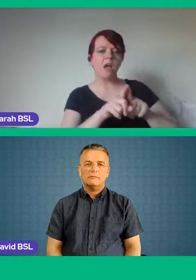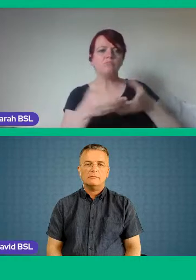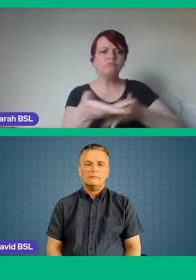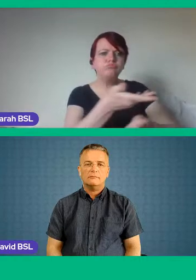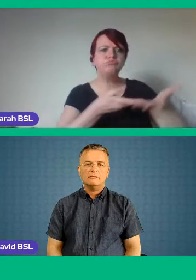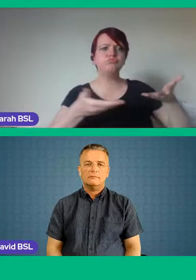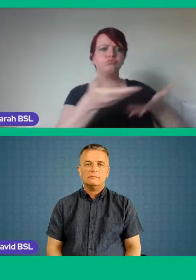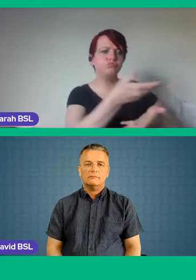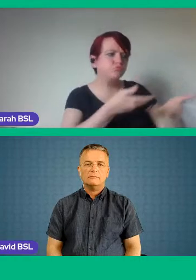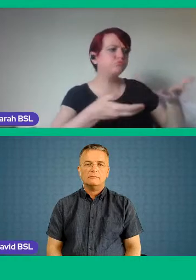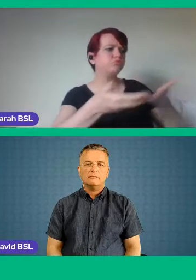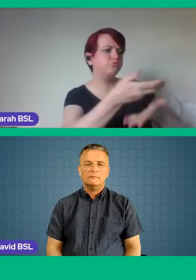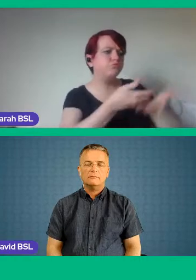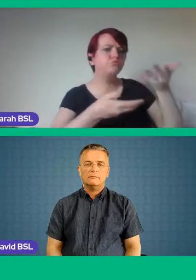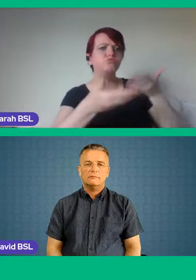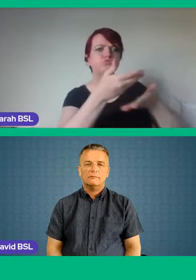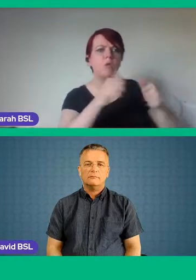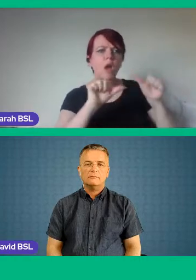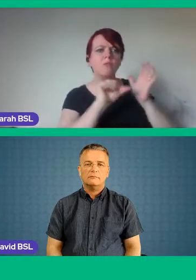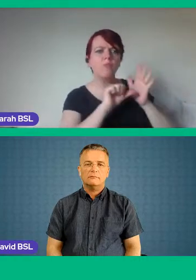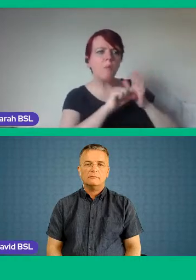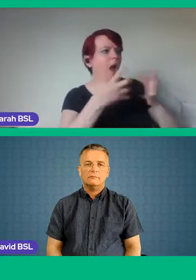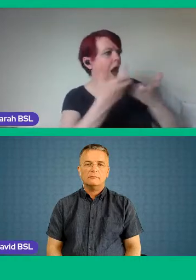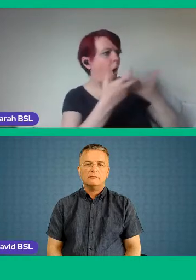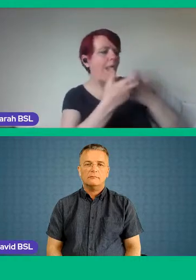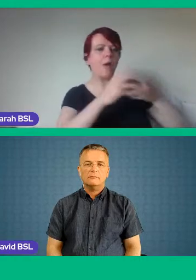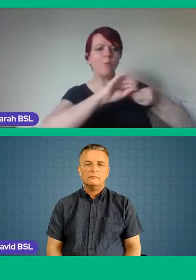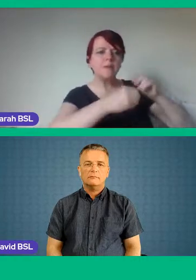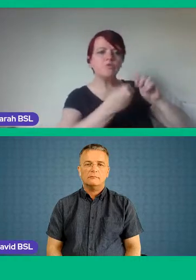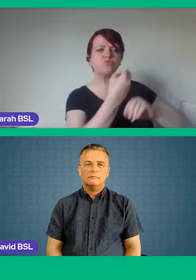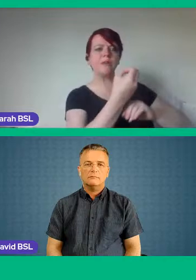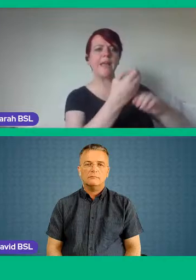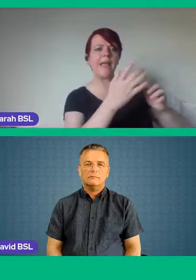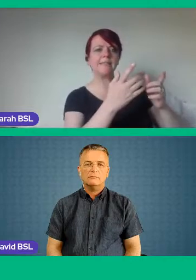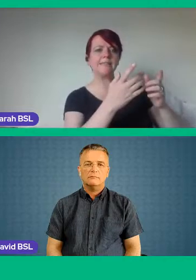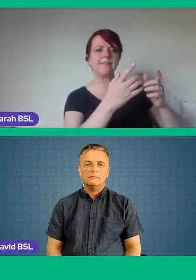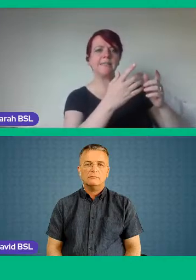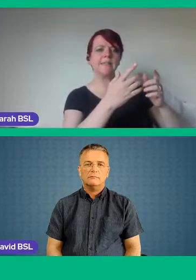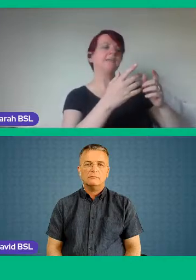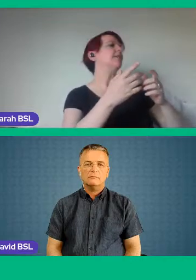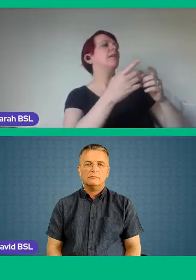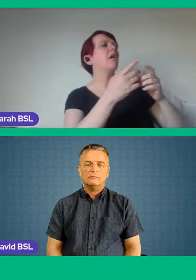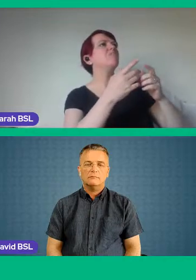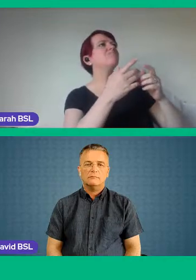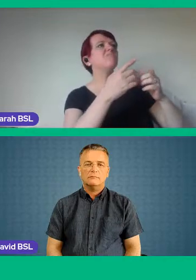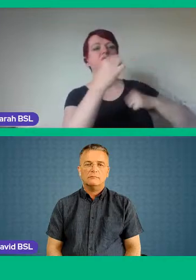For example, that's good too, they like to discuss a lot about some of the issues of how